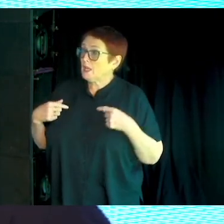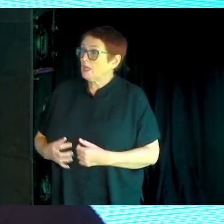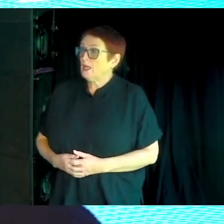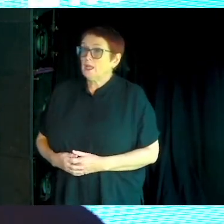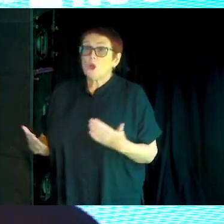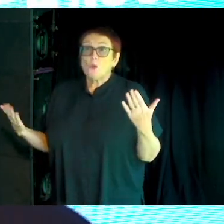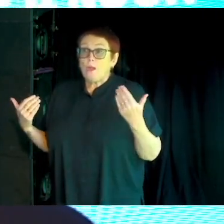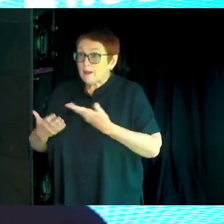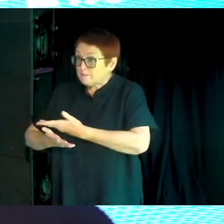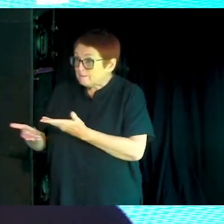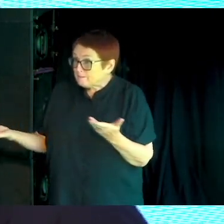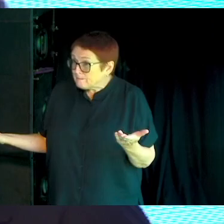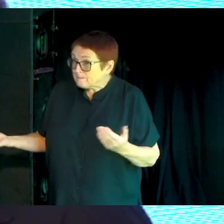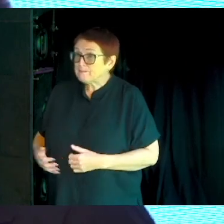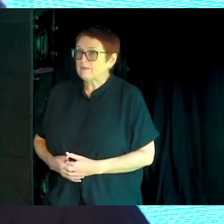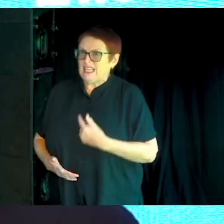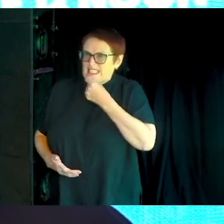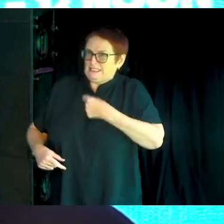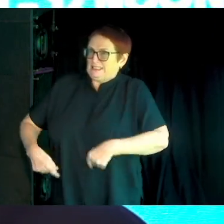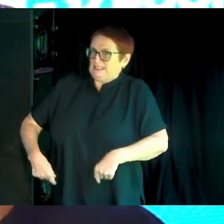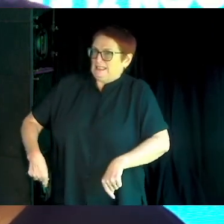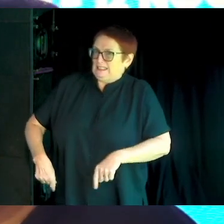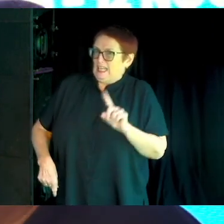welcome everyone so I'm a little bit nervous at the moment I don't know I think because